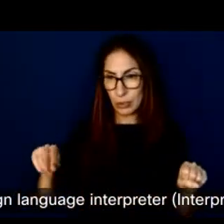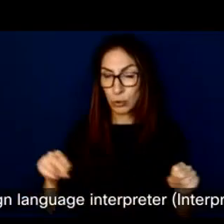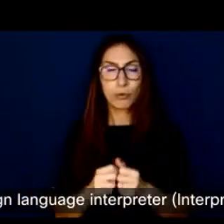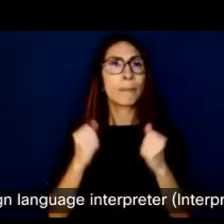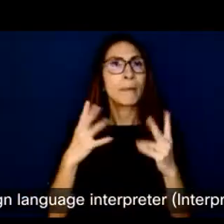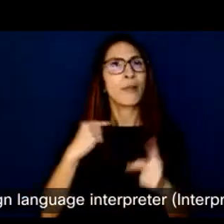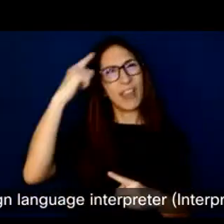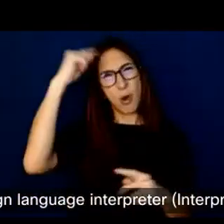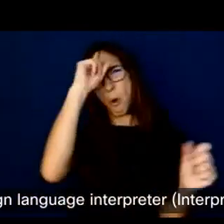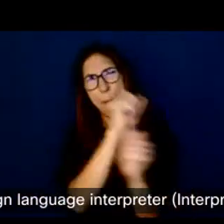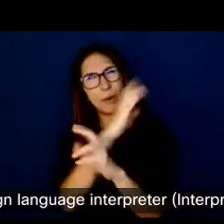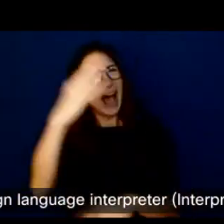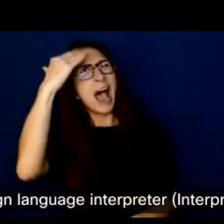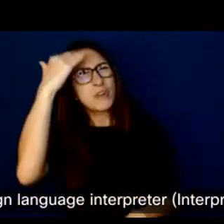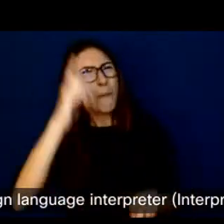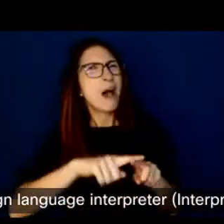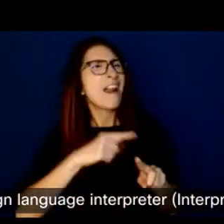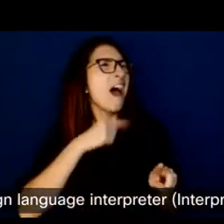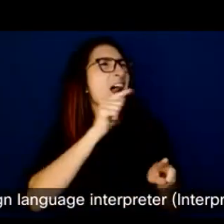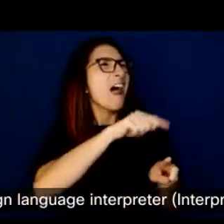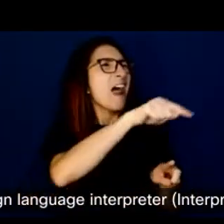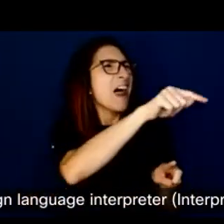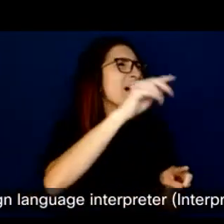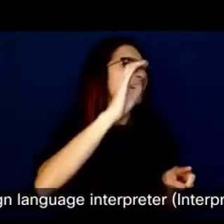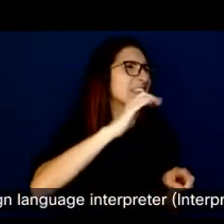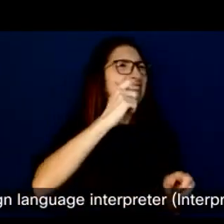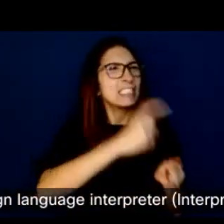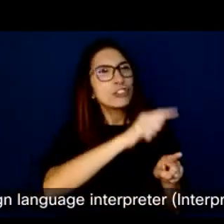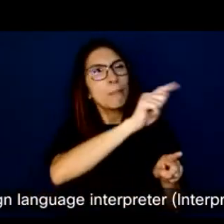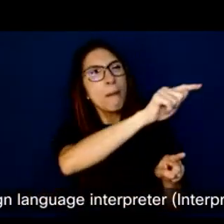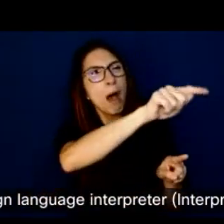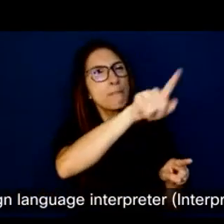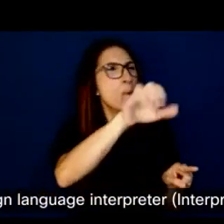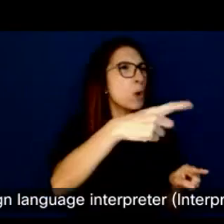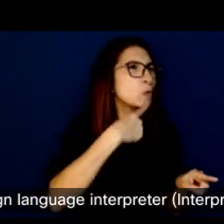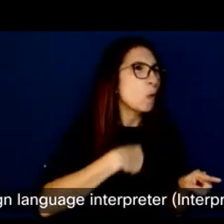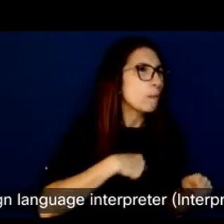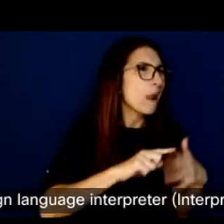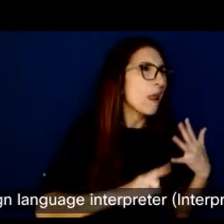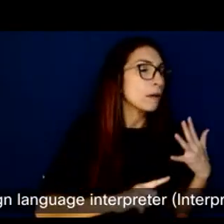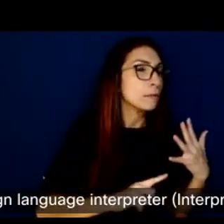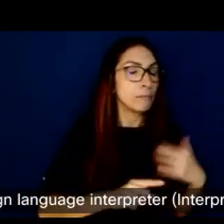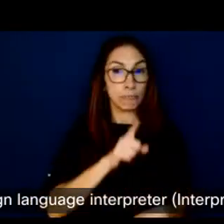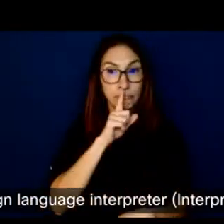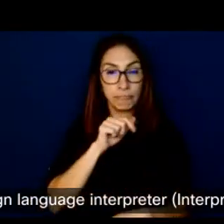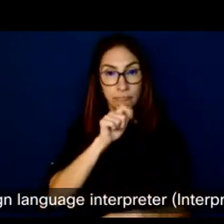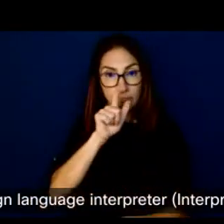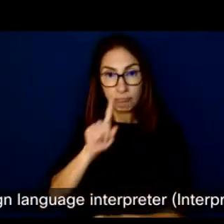cousin's sister's told them, right? Instead of looking at new resources, new